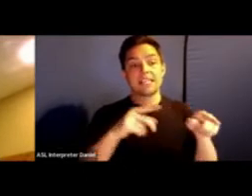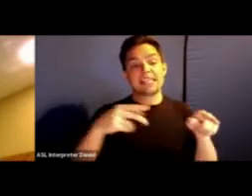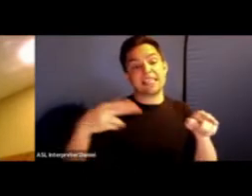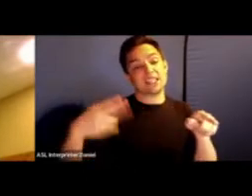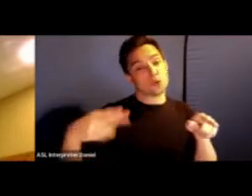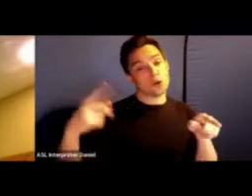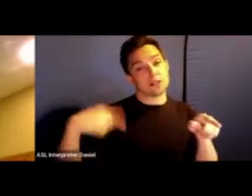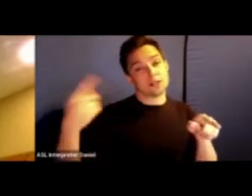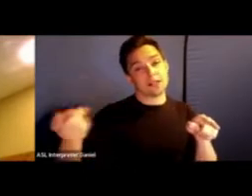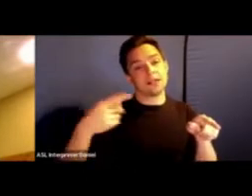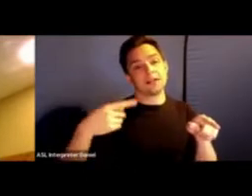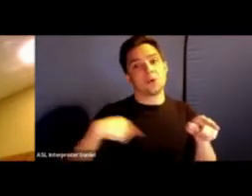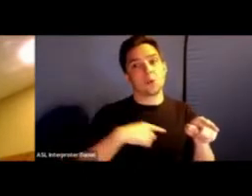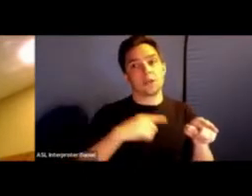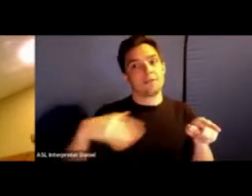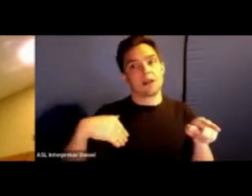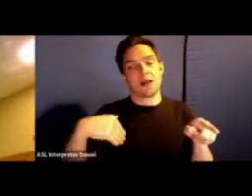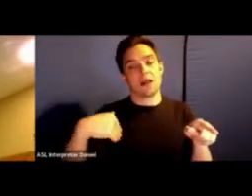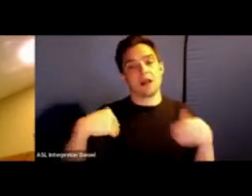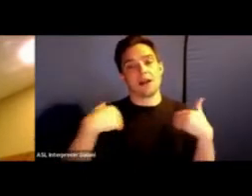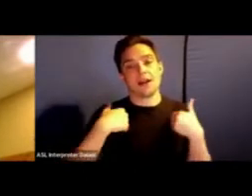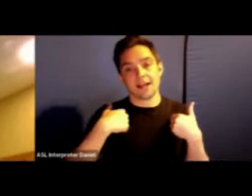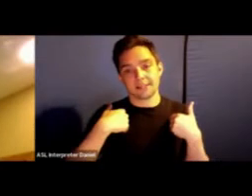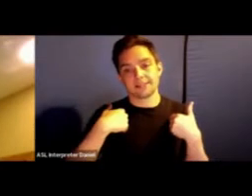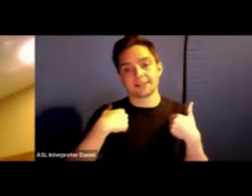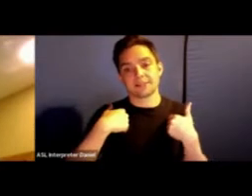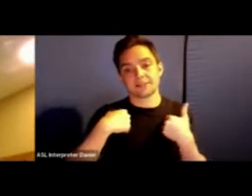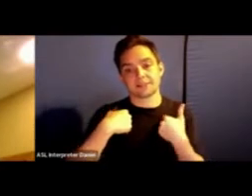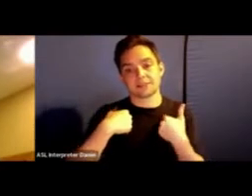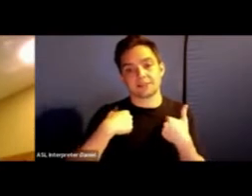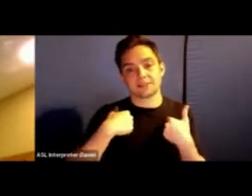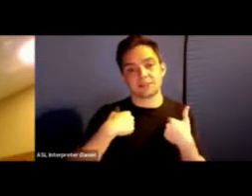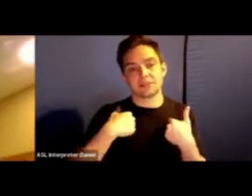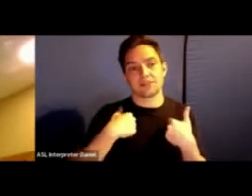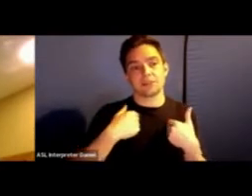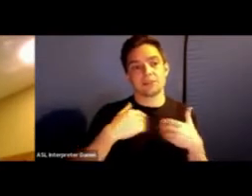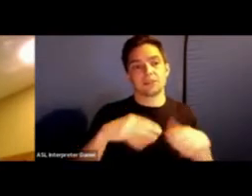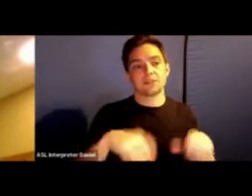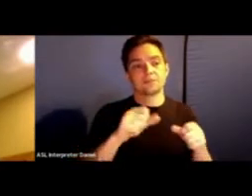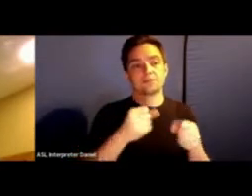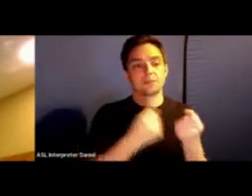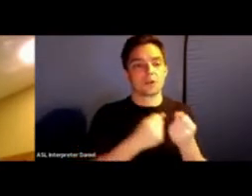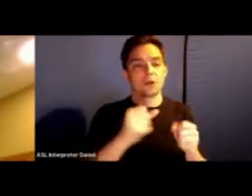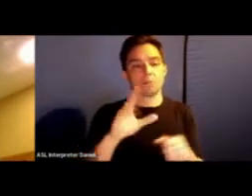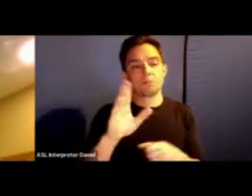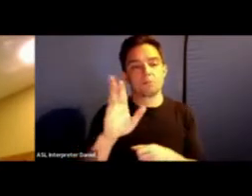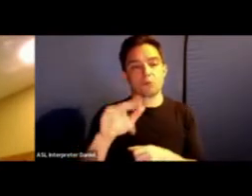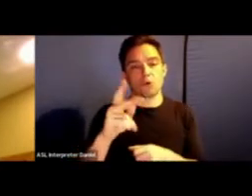we really haven't hard, wide adoption of support broker for various reasons. So we have